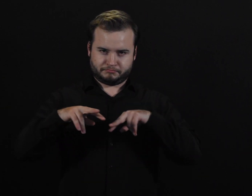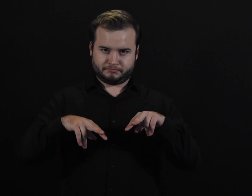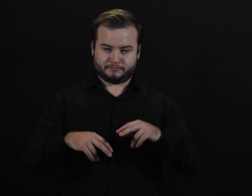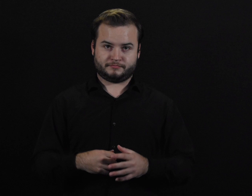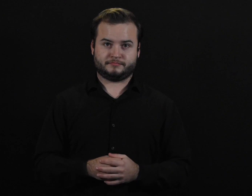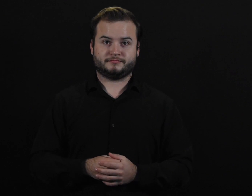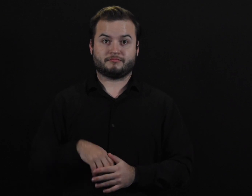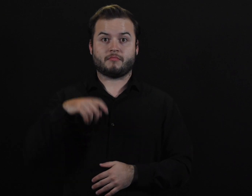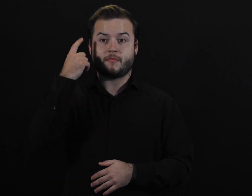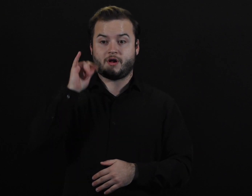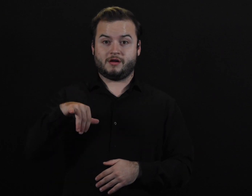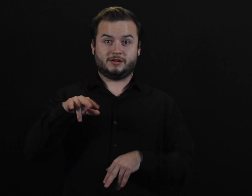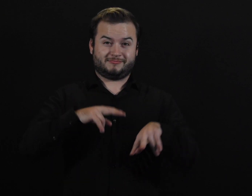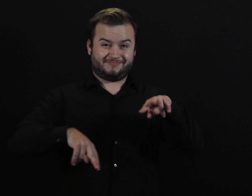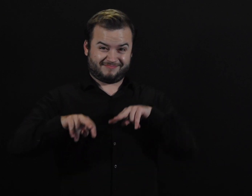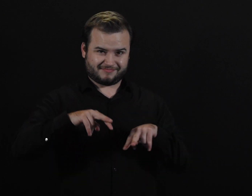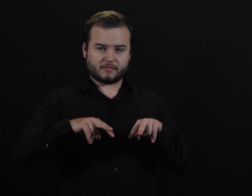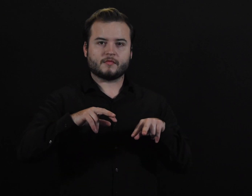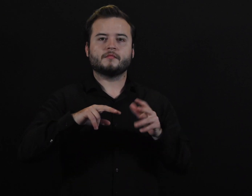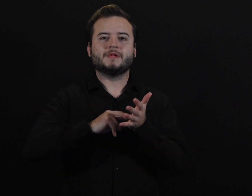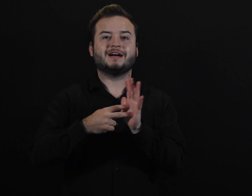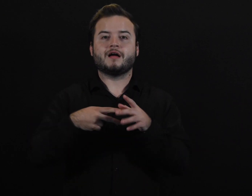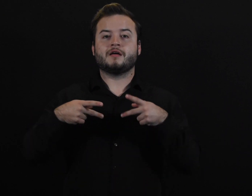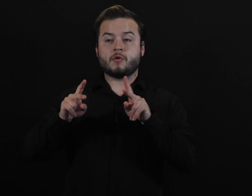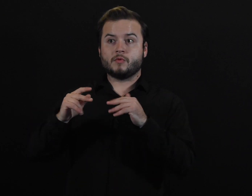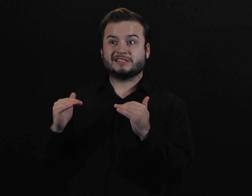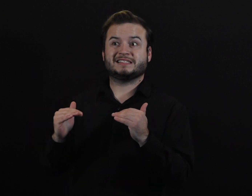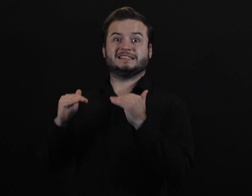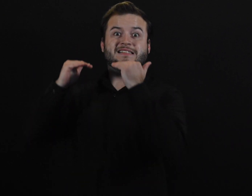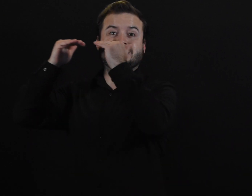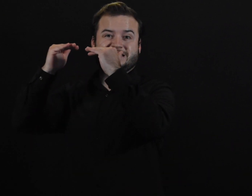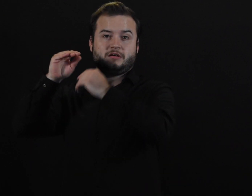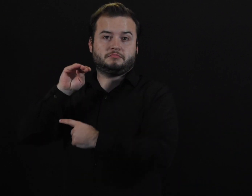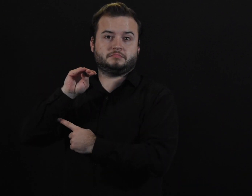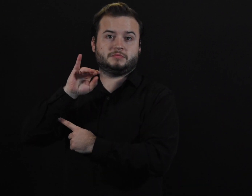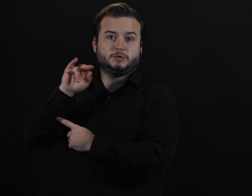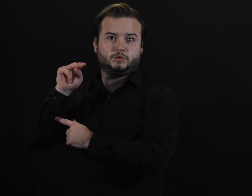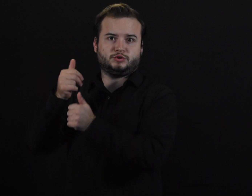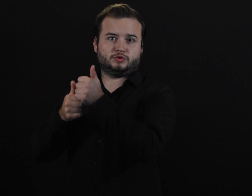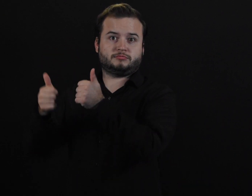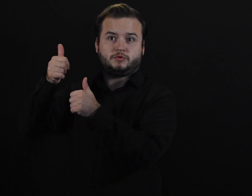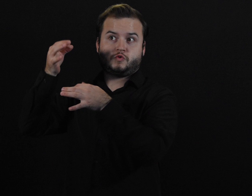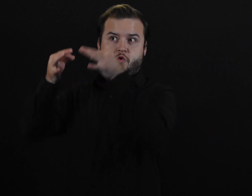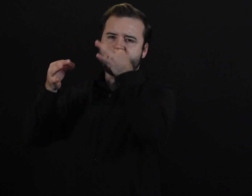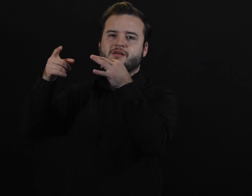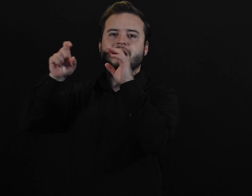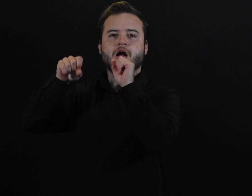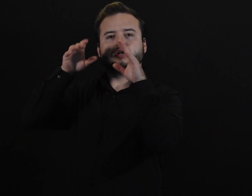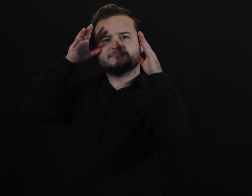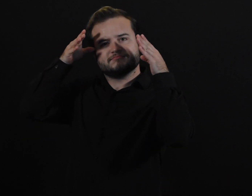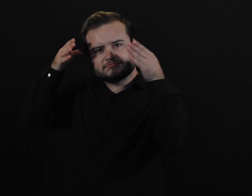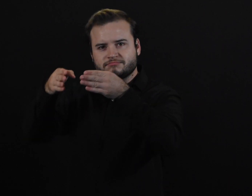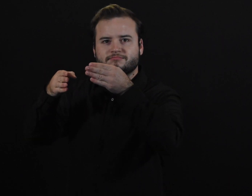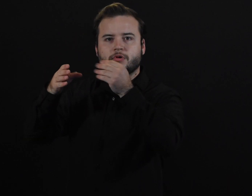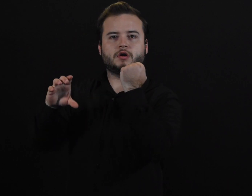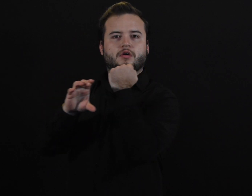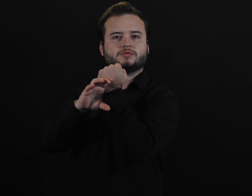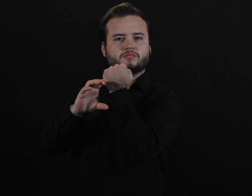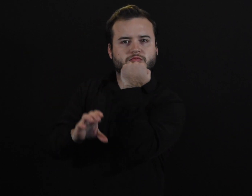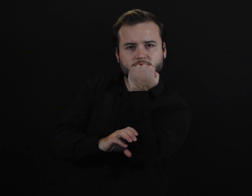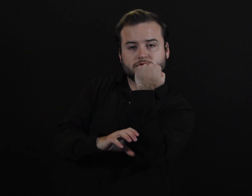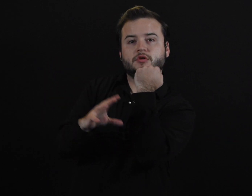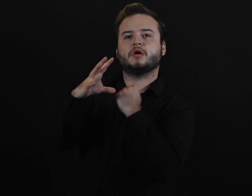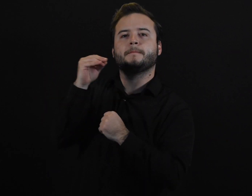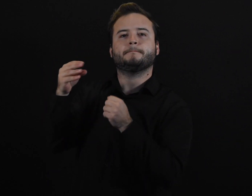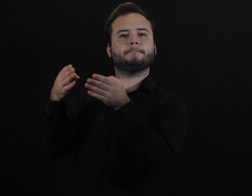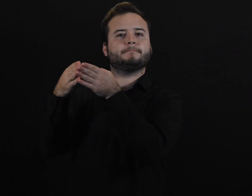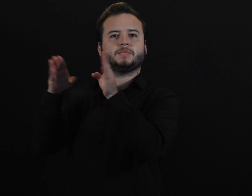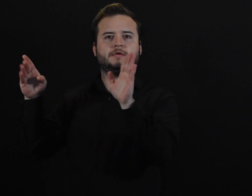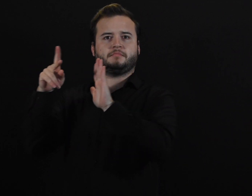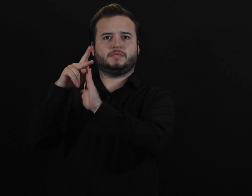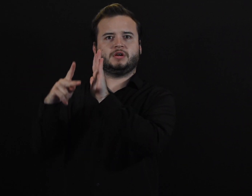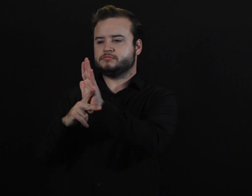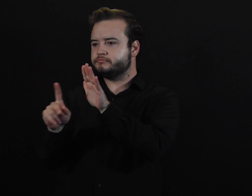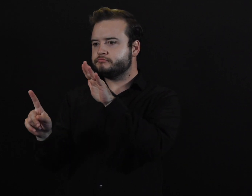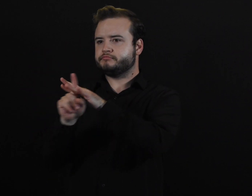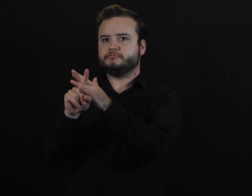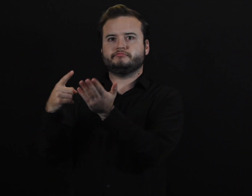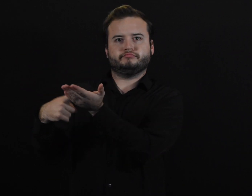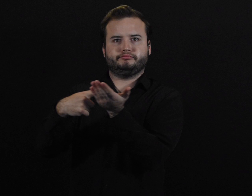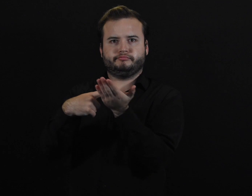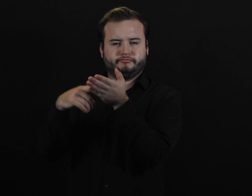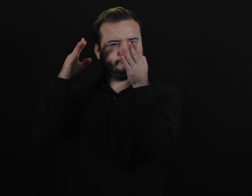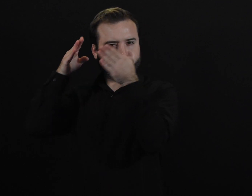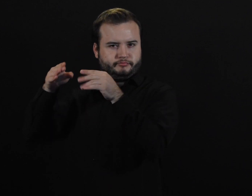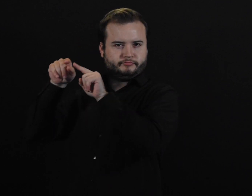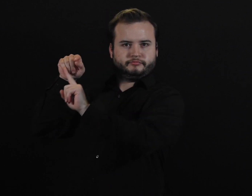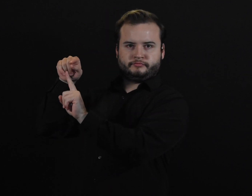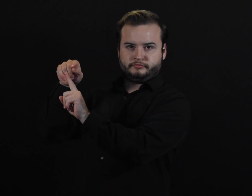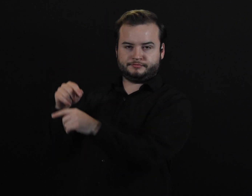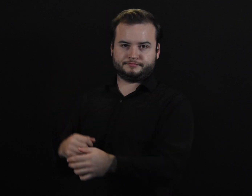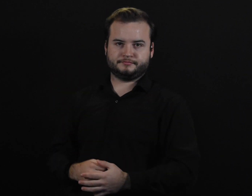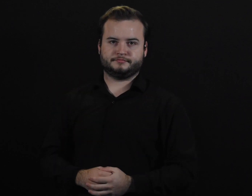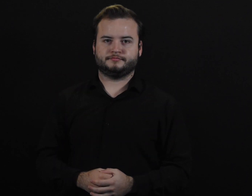which allows the Minnesota Supreme Court to focus on constitutional and public policy cases.